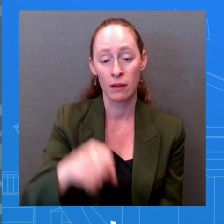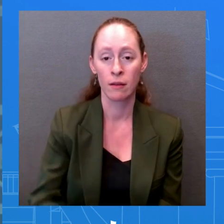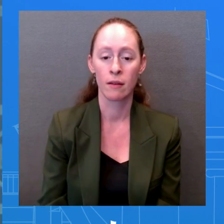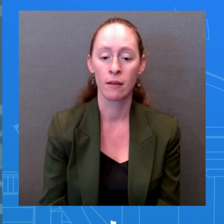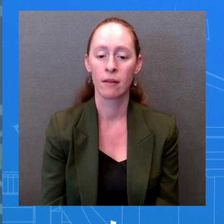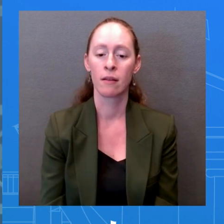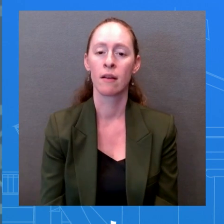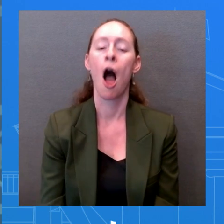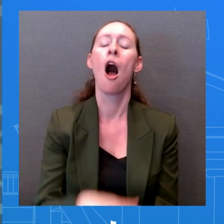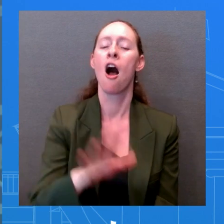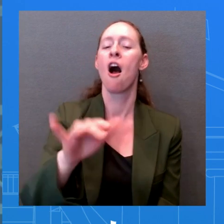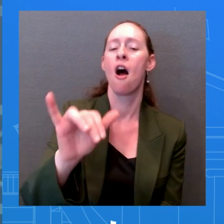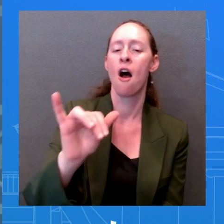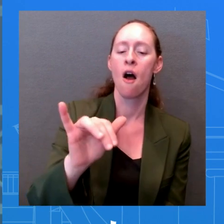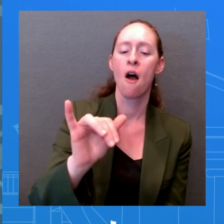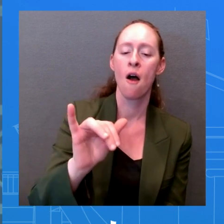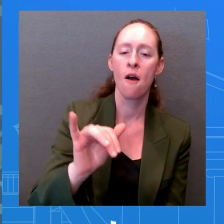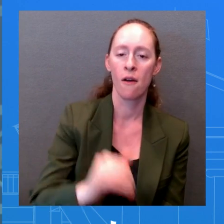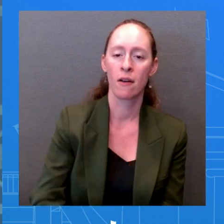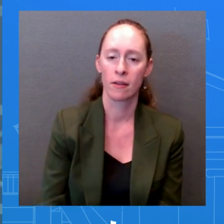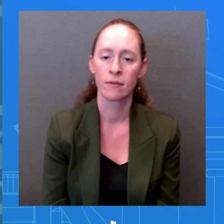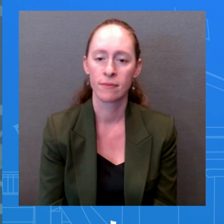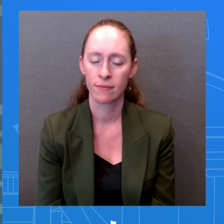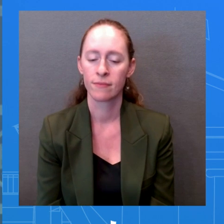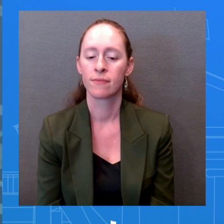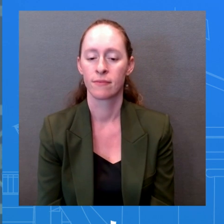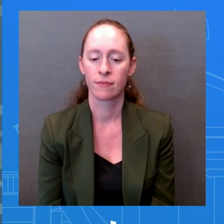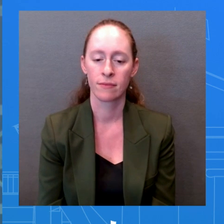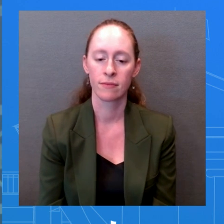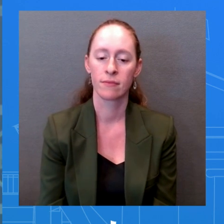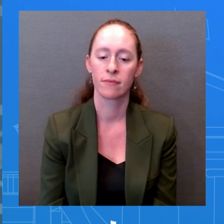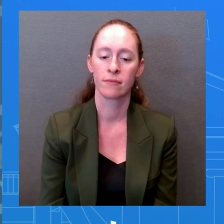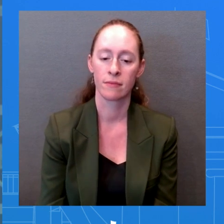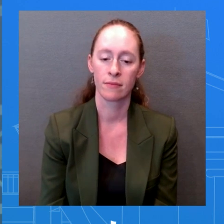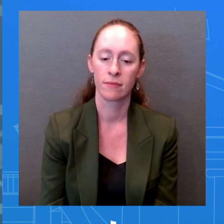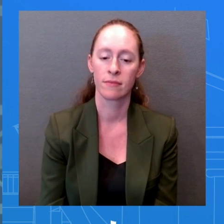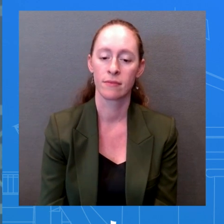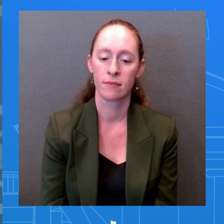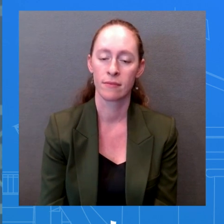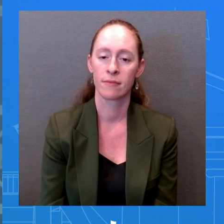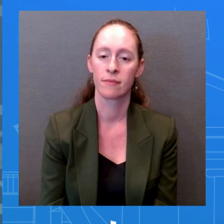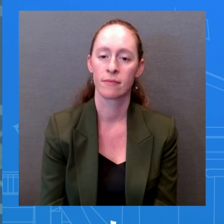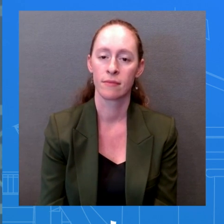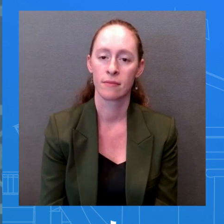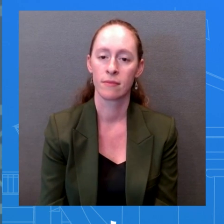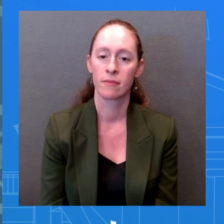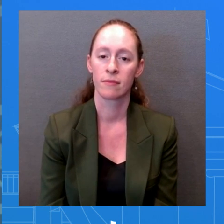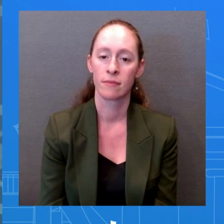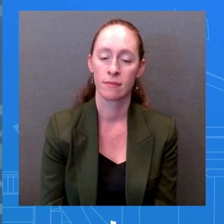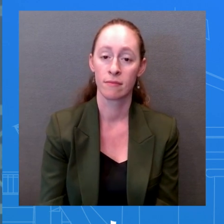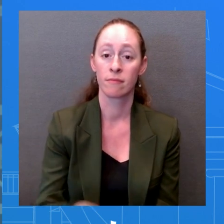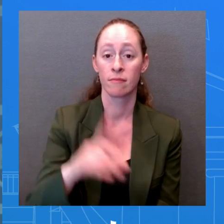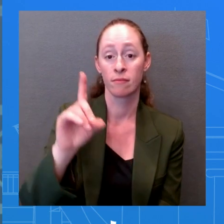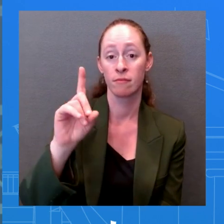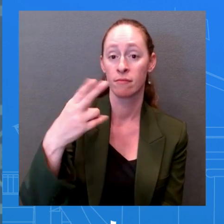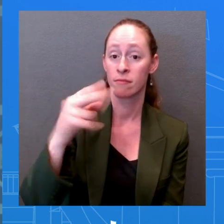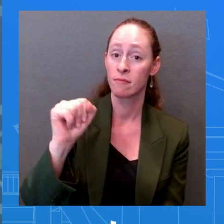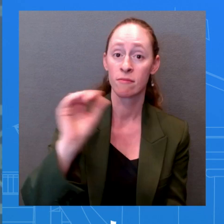No, we were not alerted. Like, Department of Health -- Health -- the Department of Homeland Security was not alerted. We were not alerted of this.